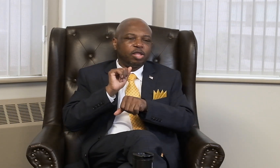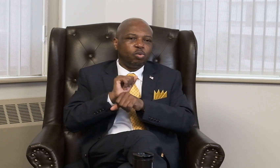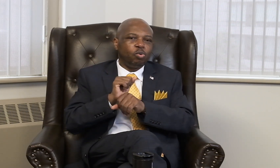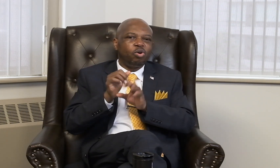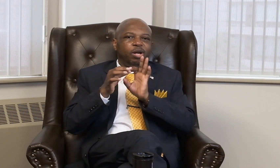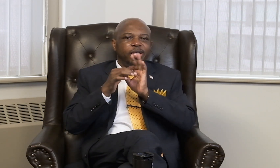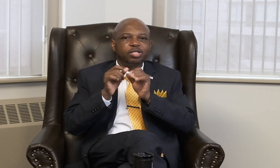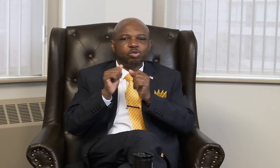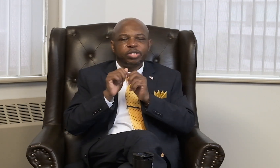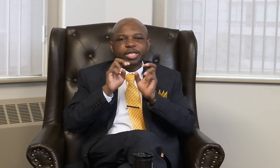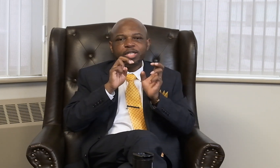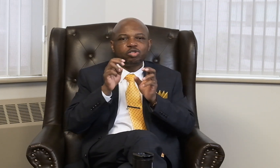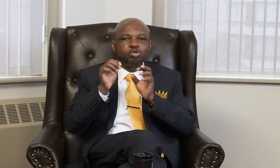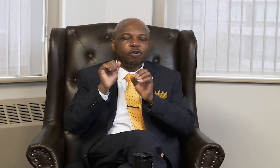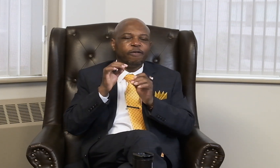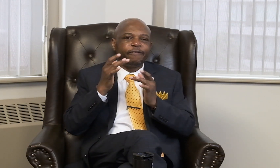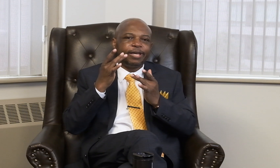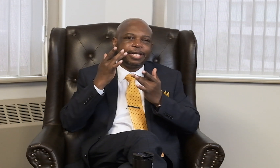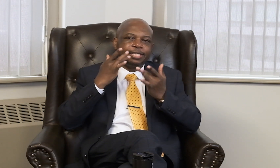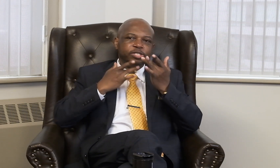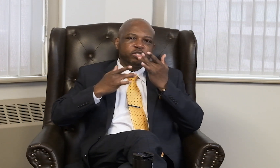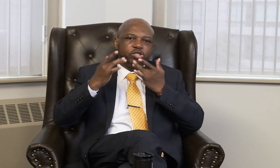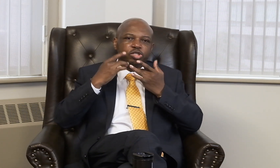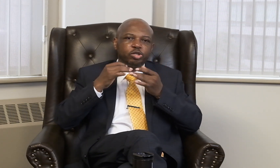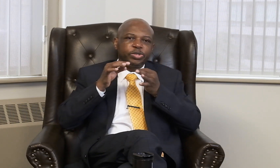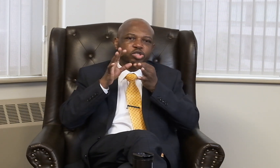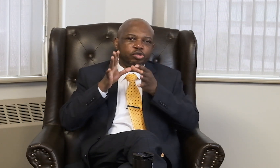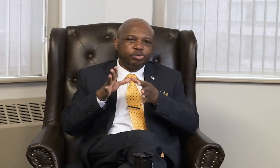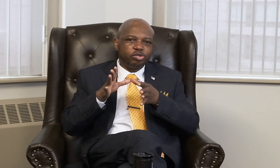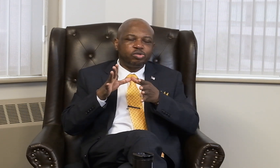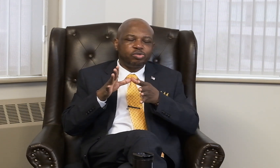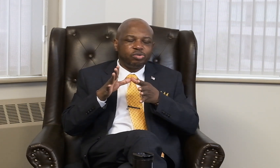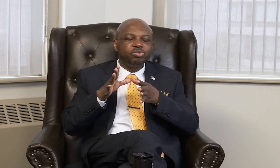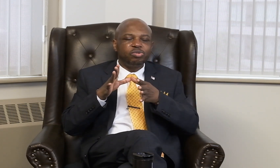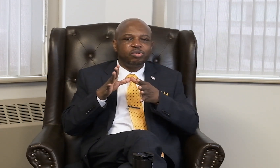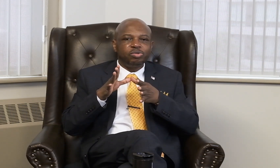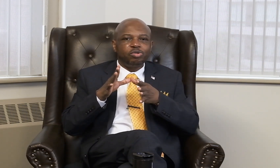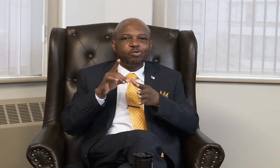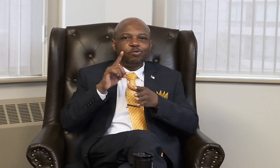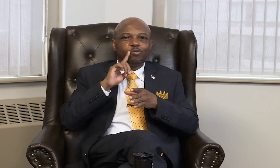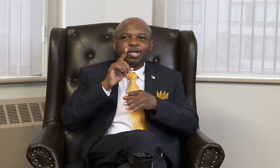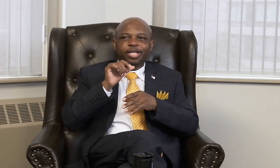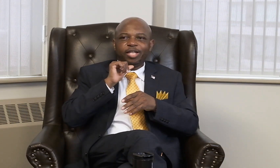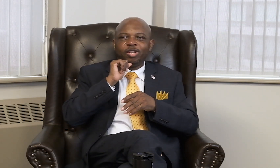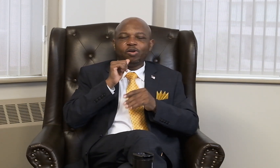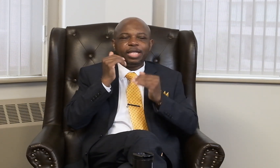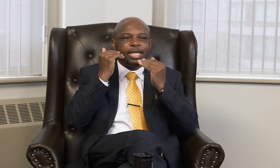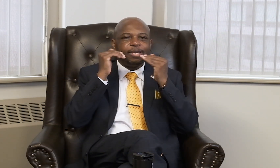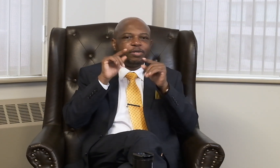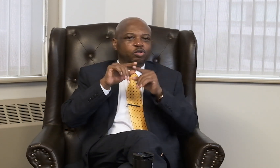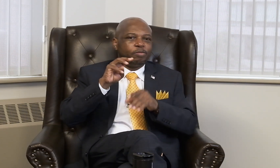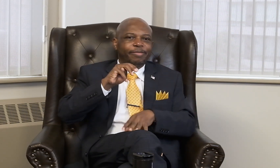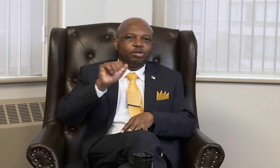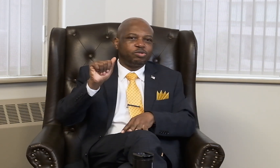need to increase the pool of interpreters. This shortage of interpreters is not just an